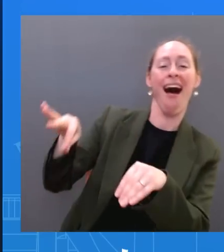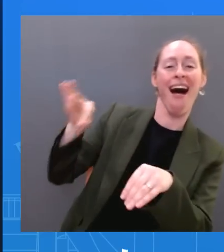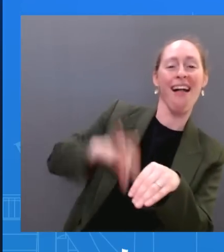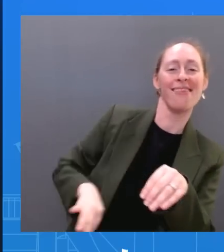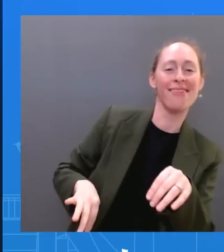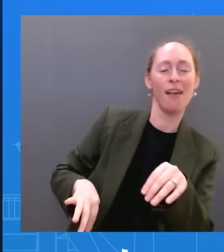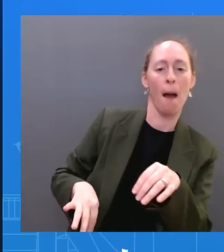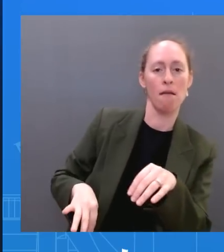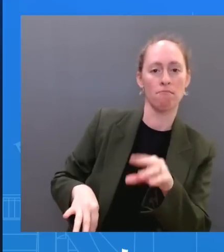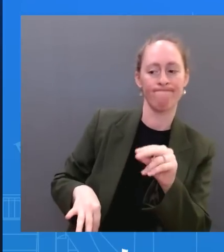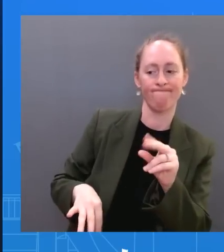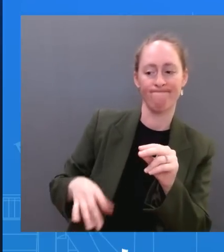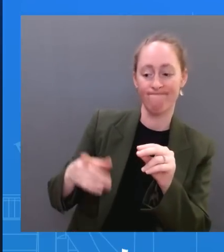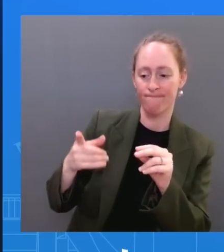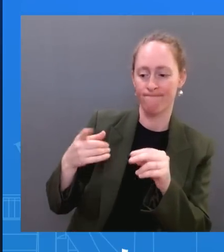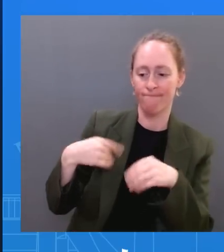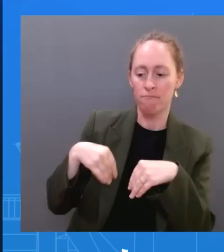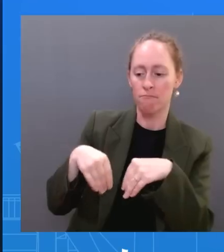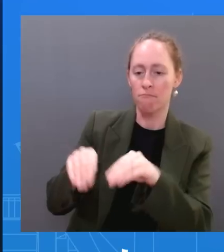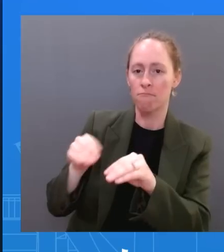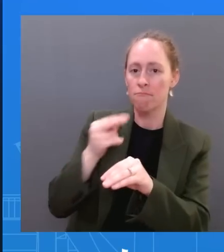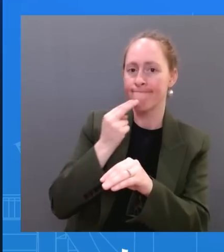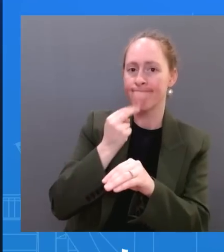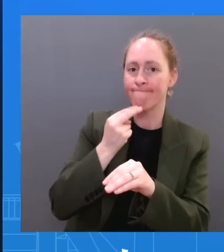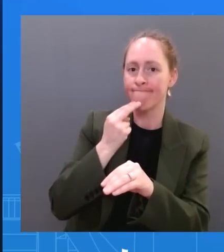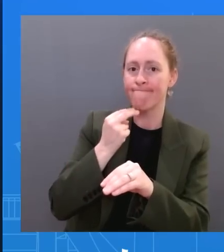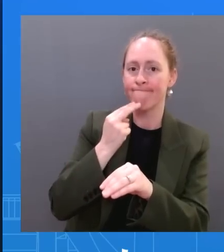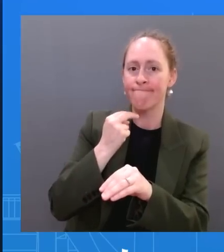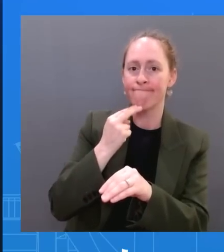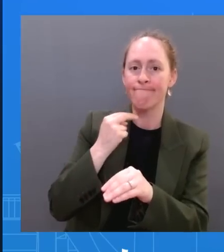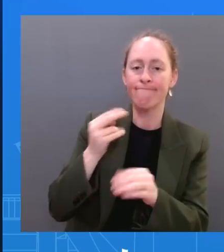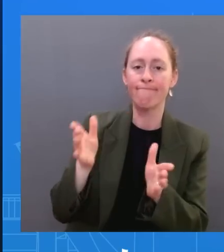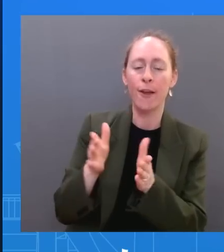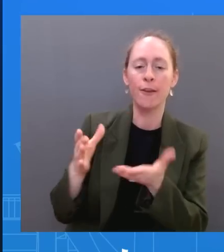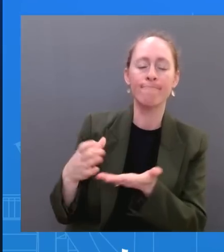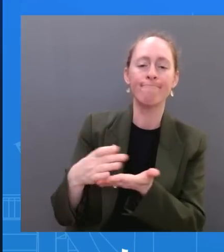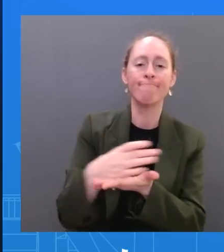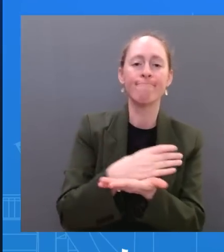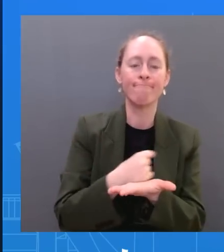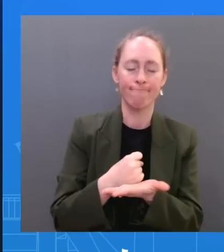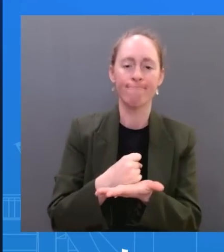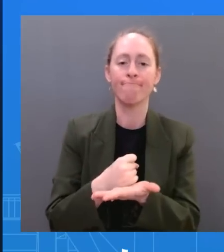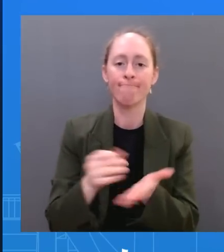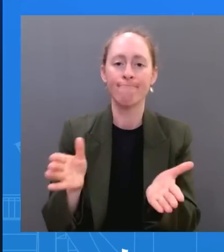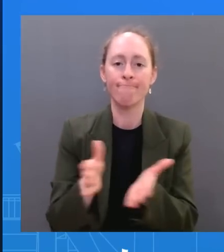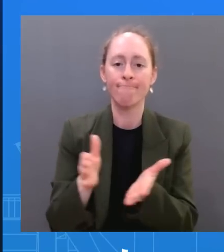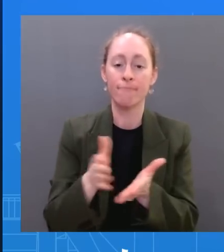but our fundamental goal, with respect to approaching Russia's sale of oil onto the global market is twofold: